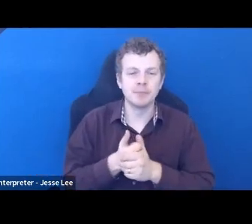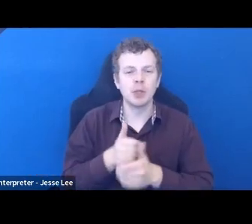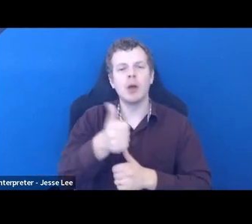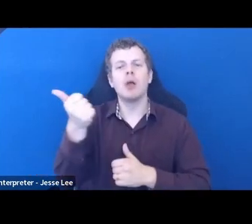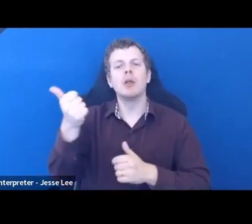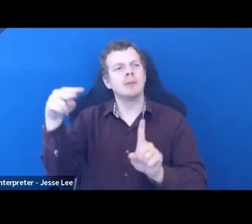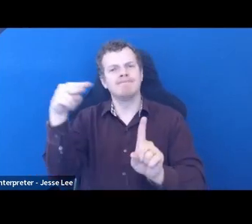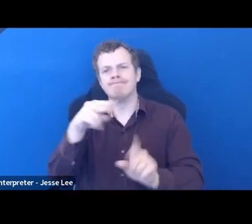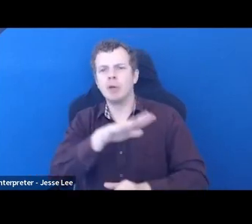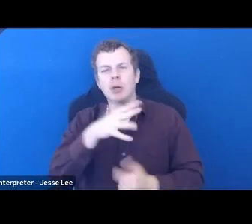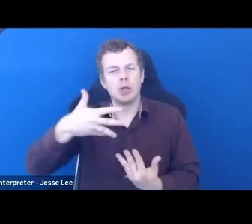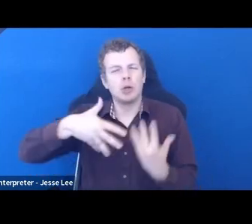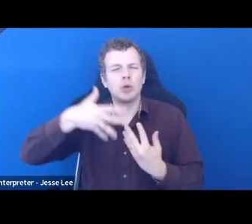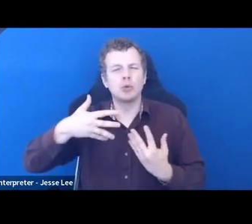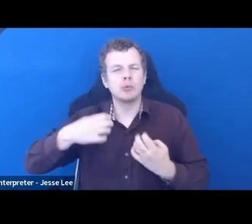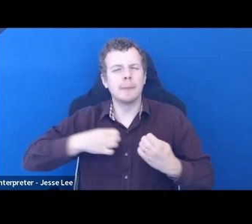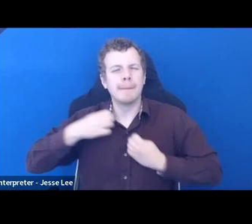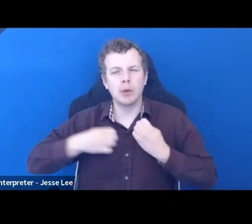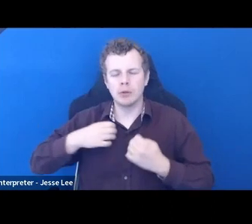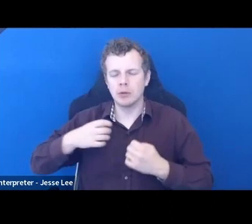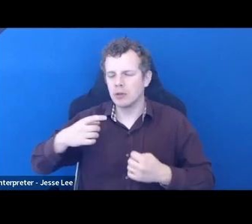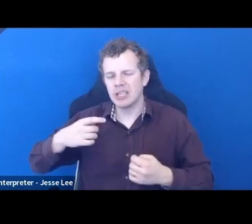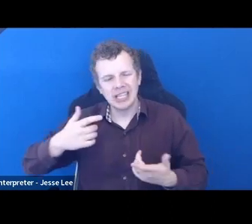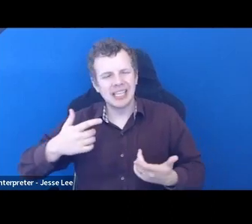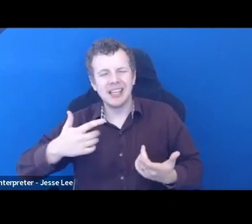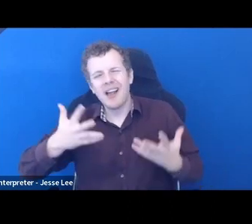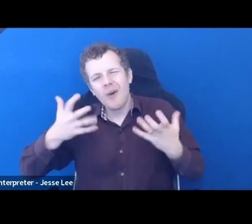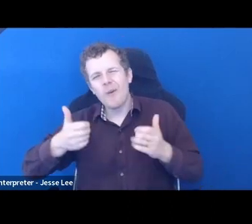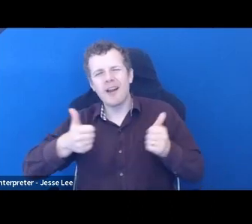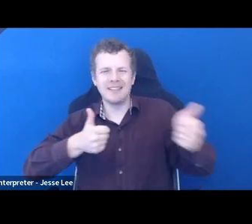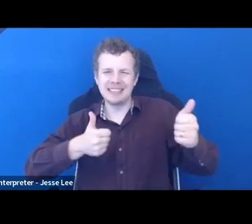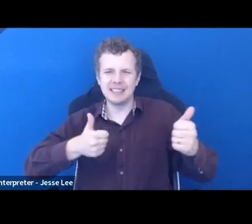One parent reported, I just want him to be a happy and confident kid.